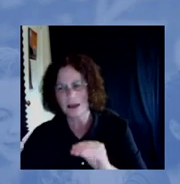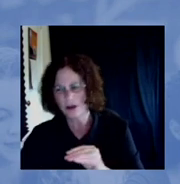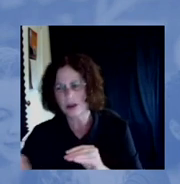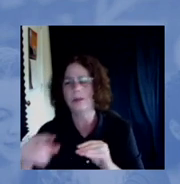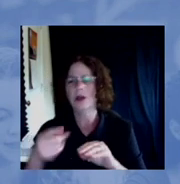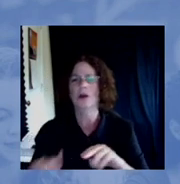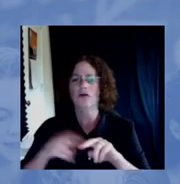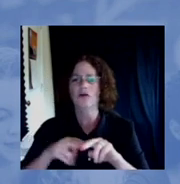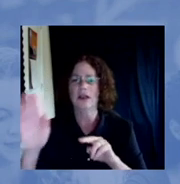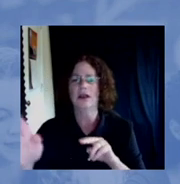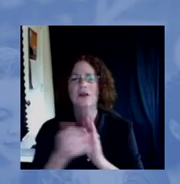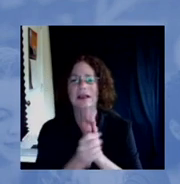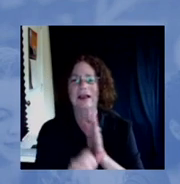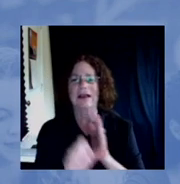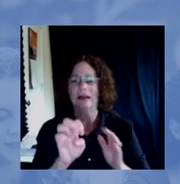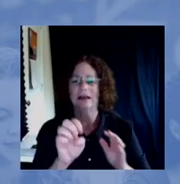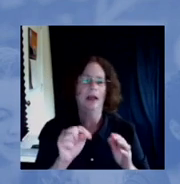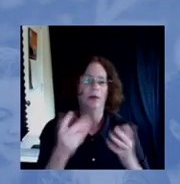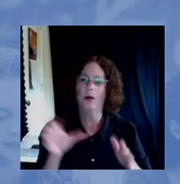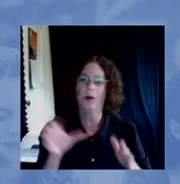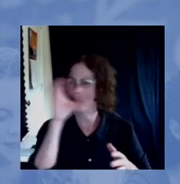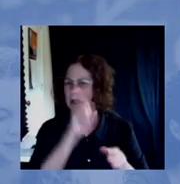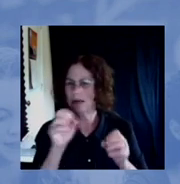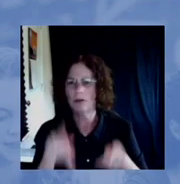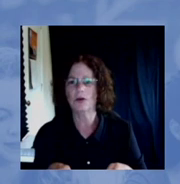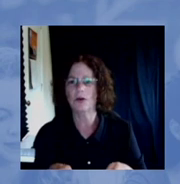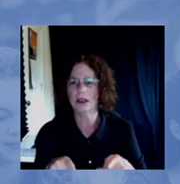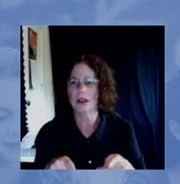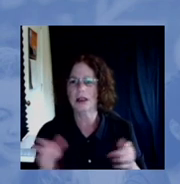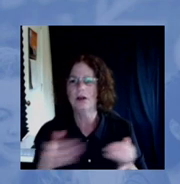ARE MISSING OUT ON OPPORTUNITY. AND HERE'S THE LAST BEST PRACTICE THAT I WOULD